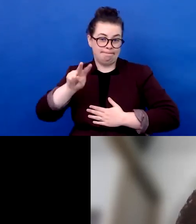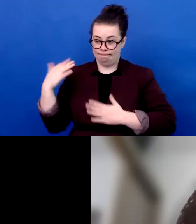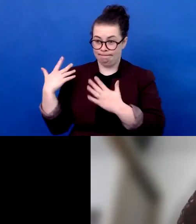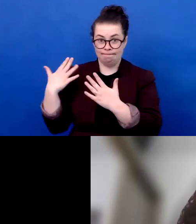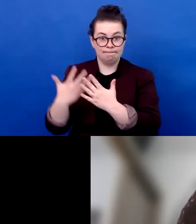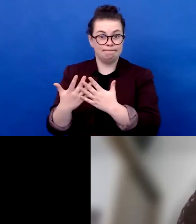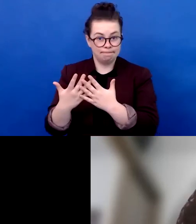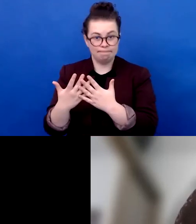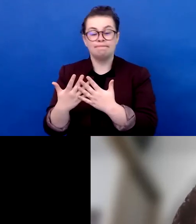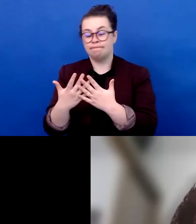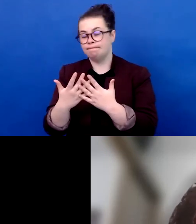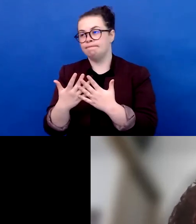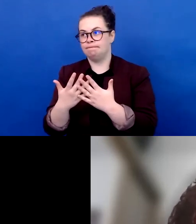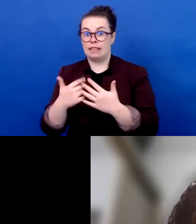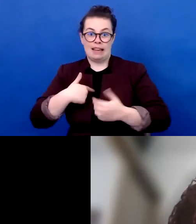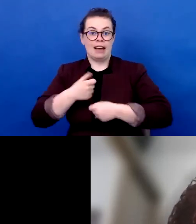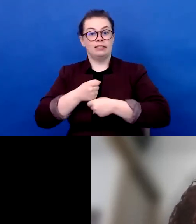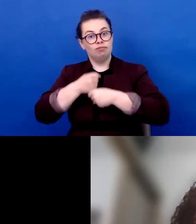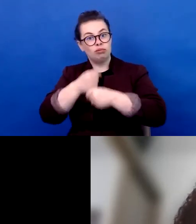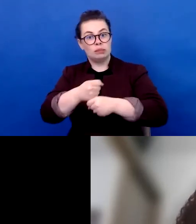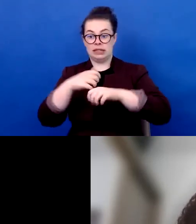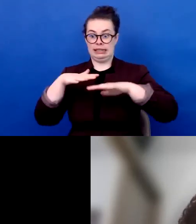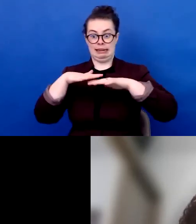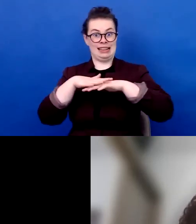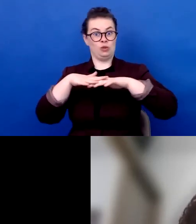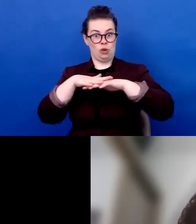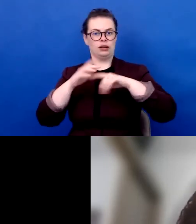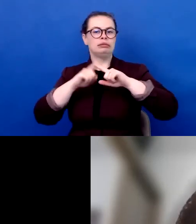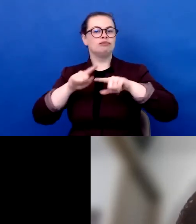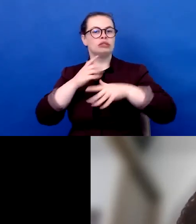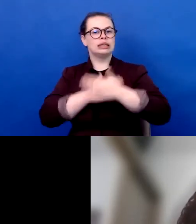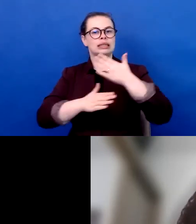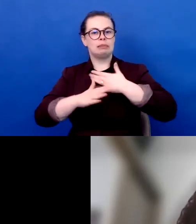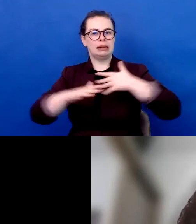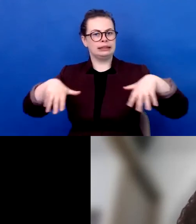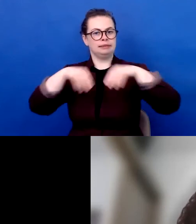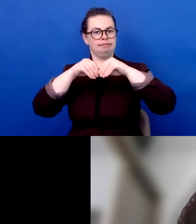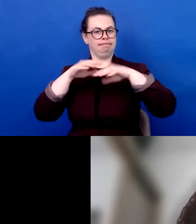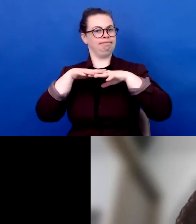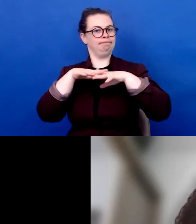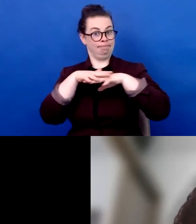of organizations of persons with disabilities we really value the networking and sharing the